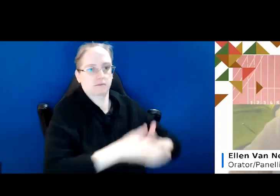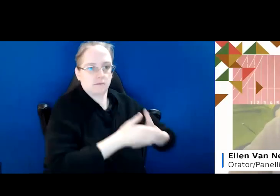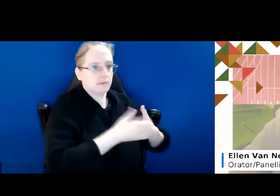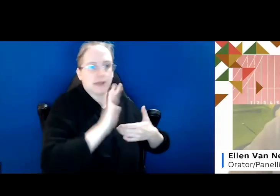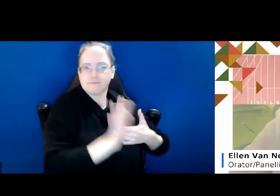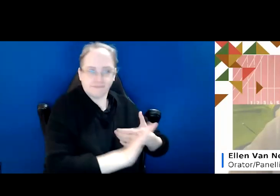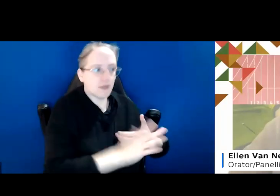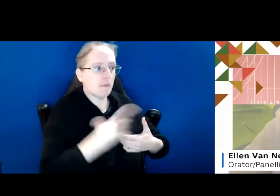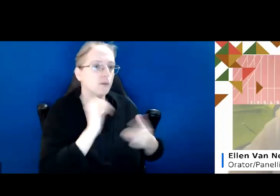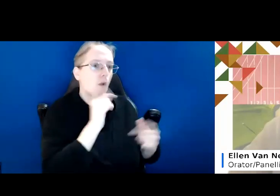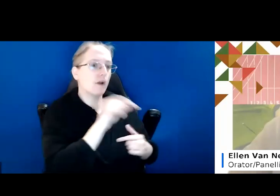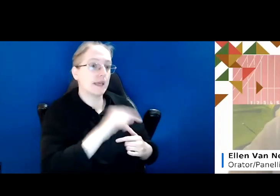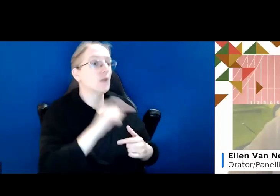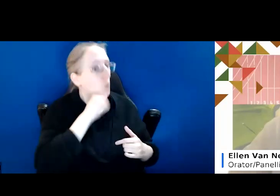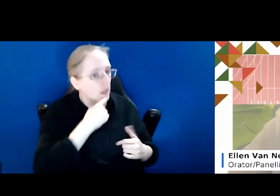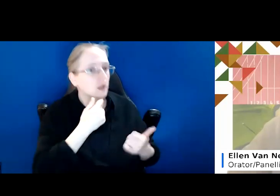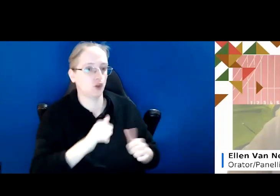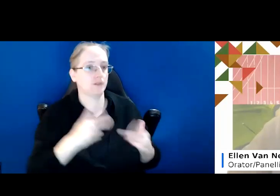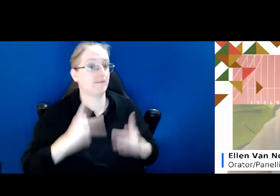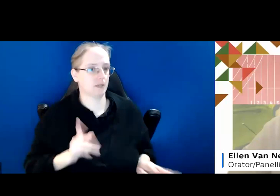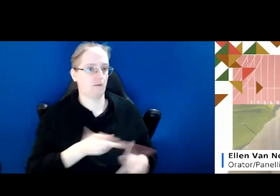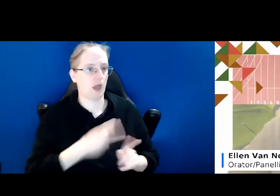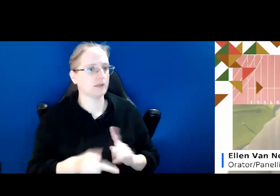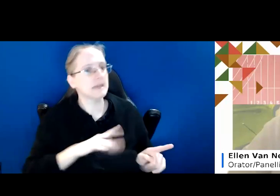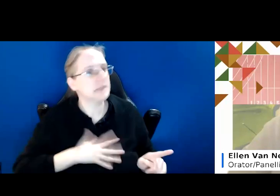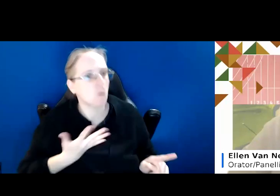Though he has no intention of doing so,